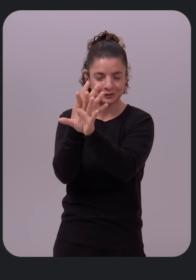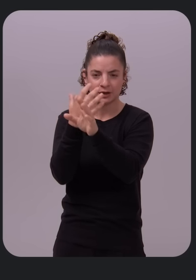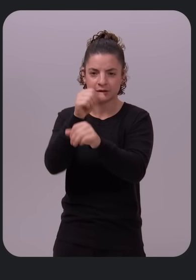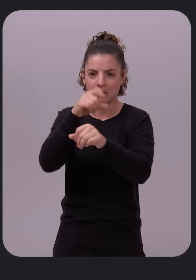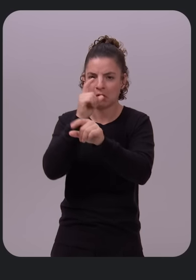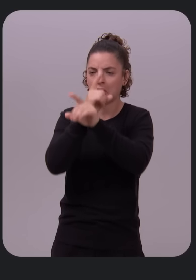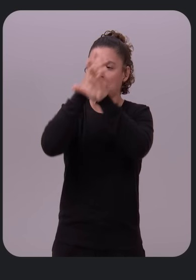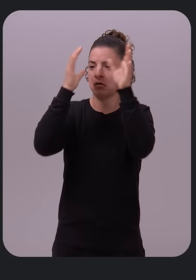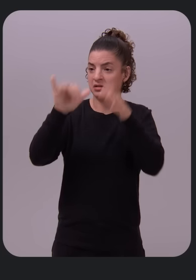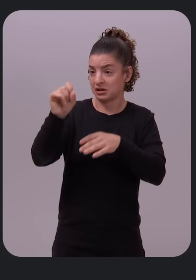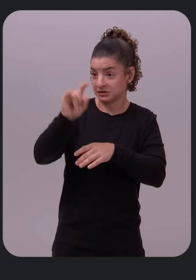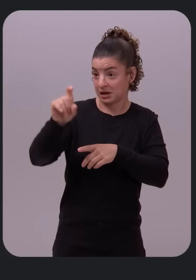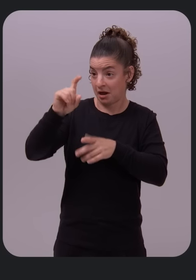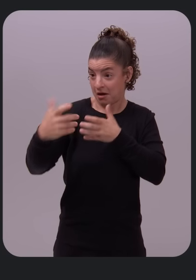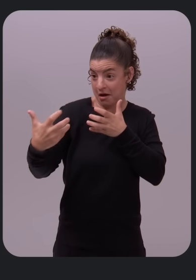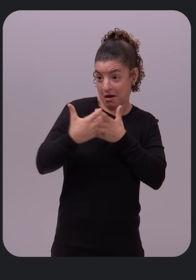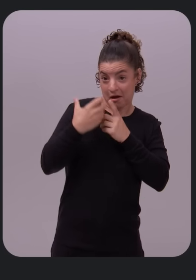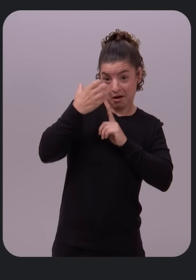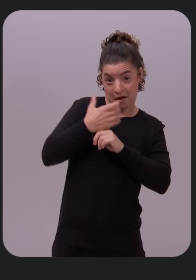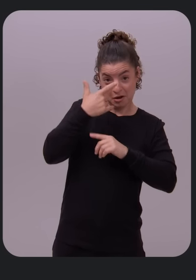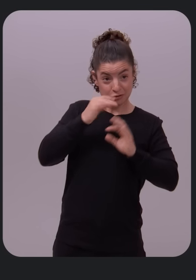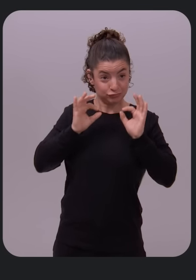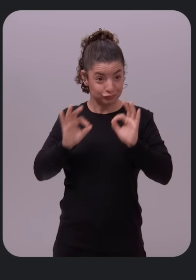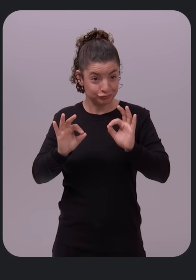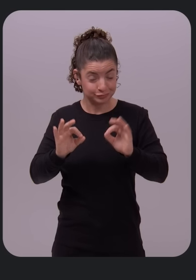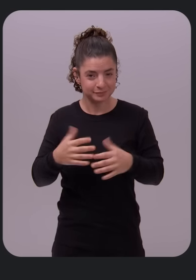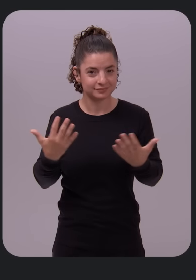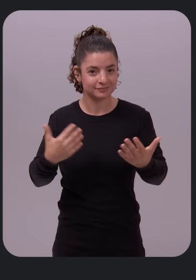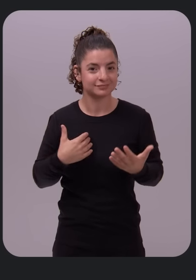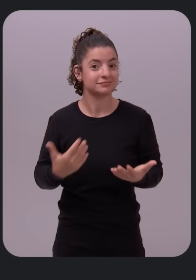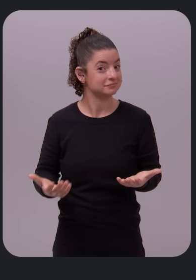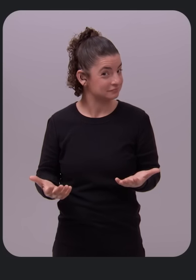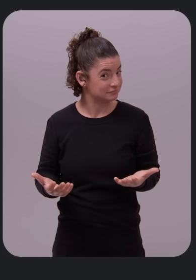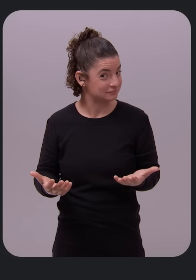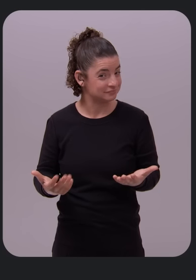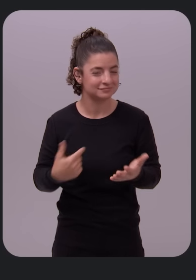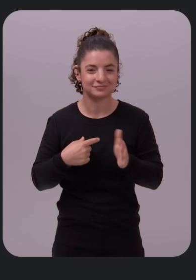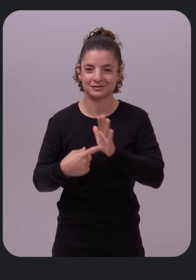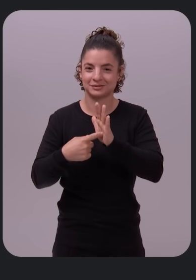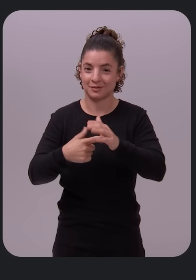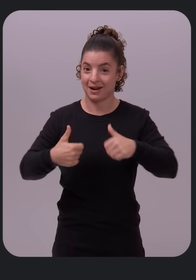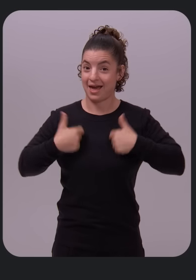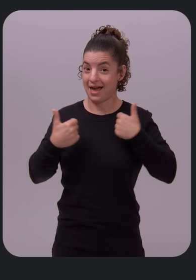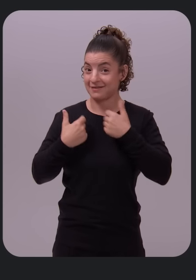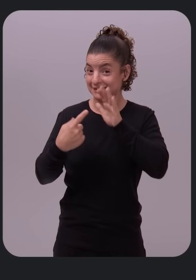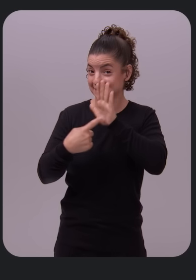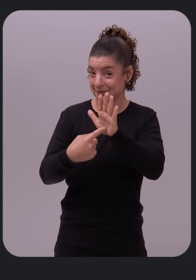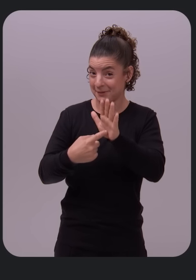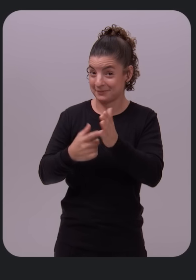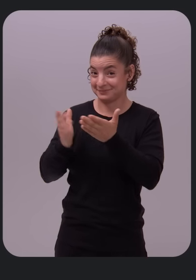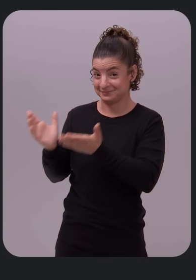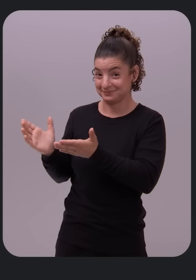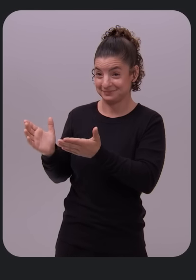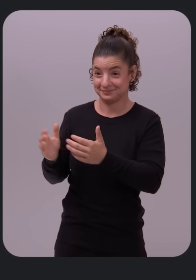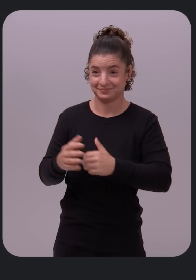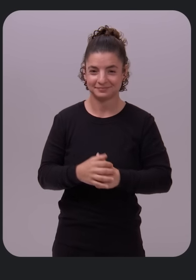get a feel for how styles might look on you. Let me show you a live demo.